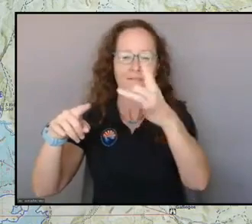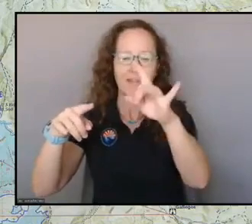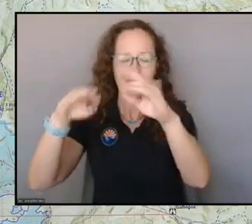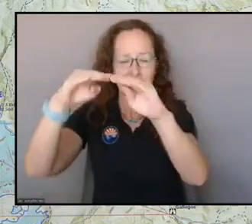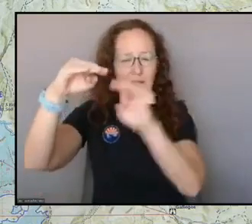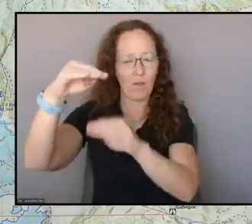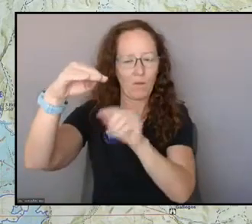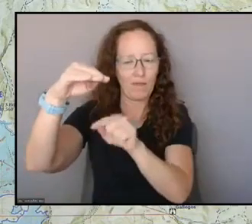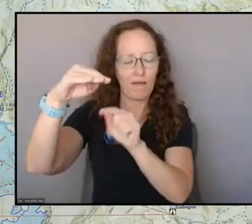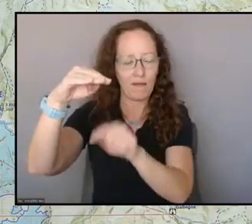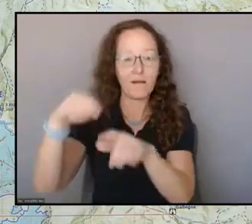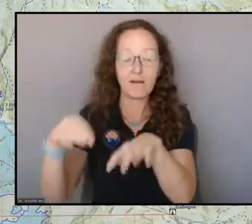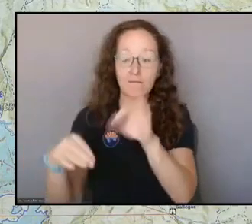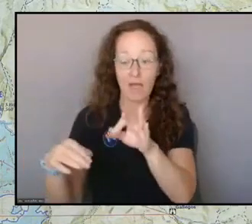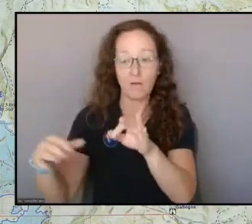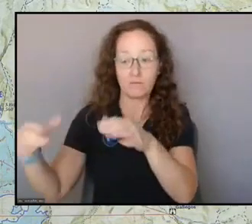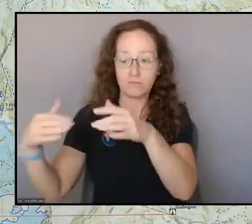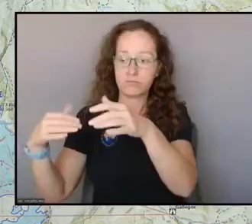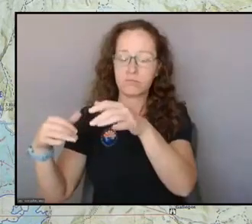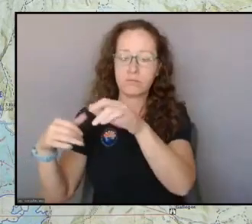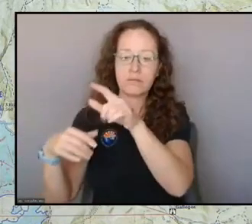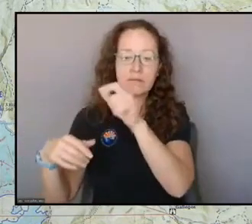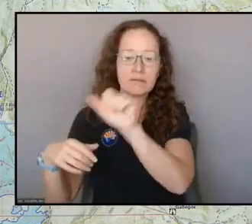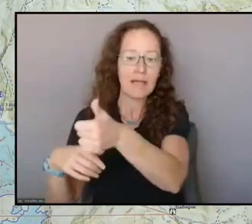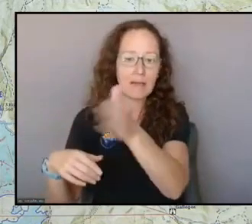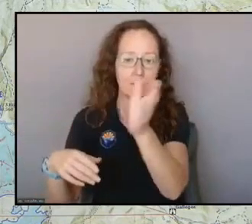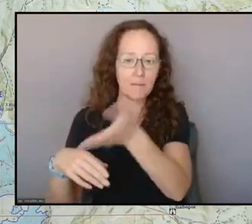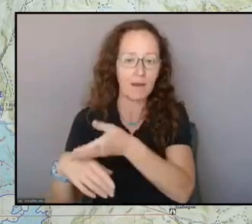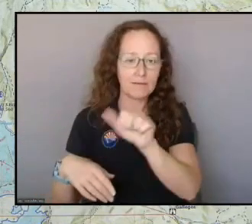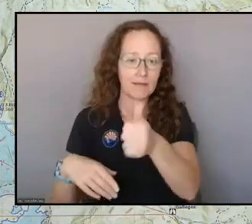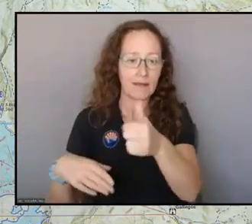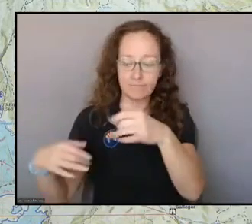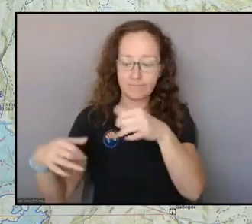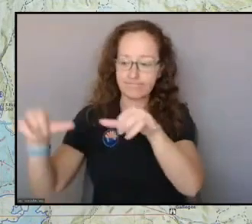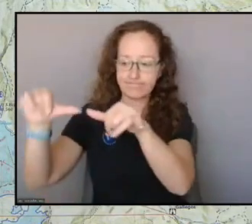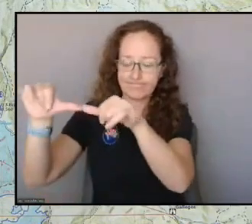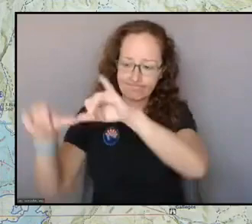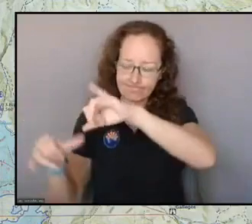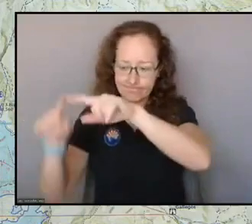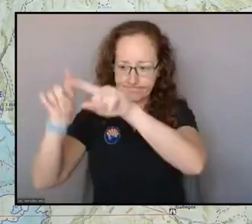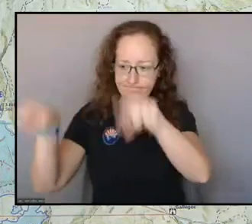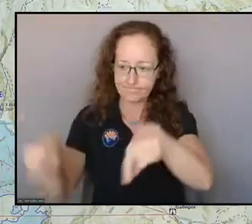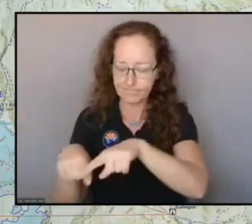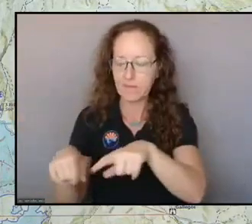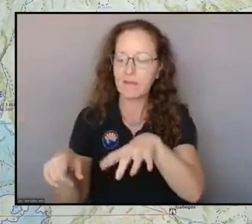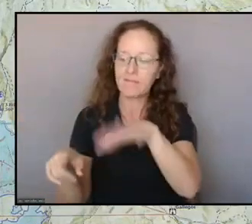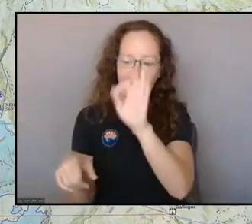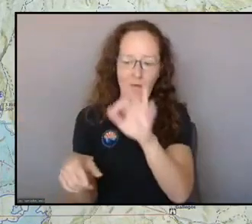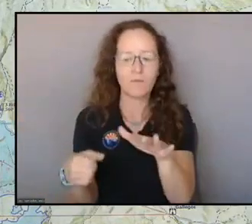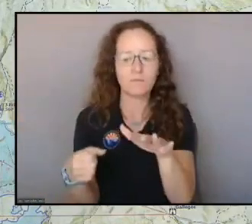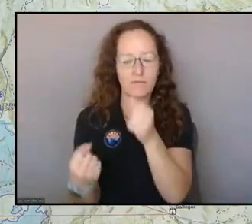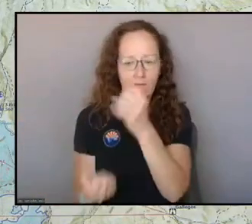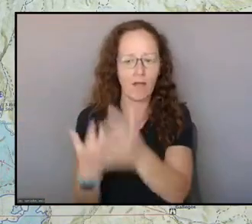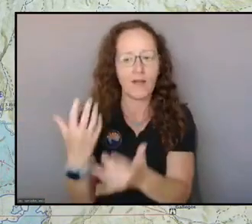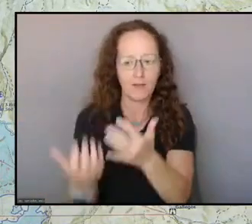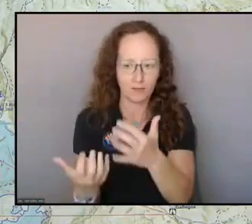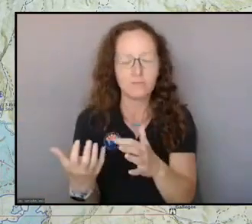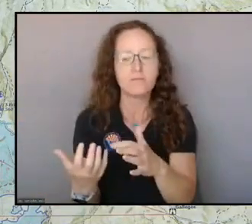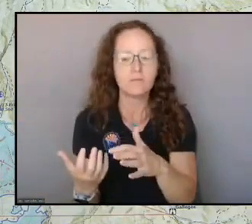FOUND A 10 X 10 AREA OF FIRE. SO A COUPLE THINGS THAT BROUGHT TO LIGHT.